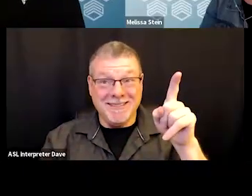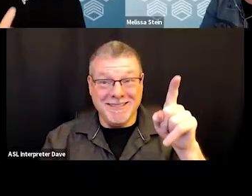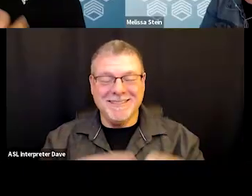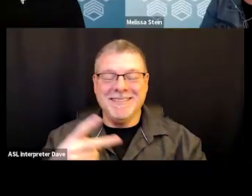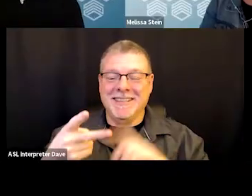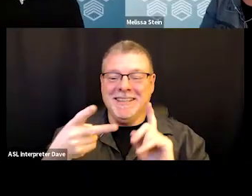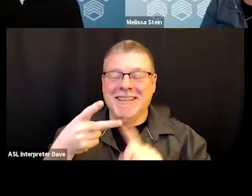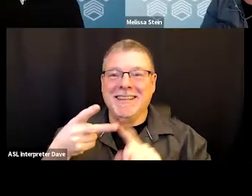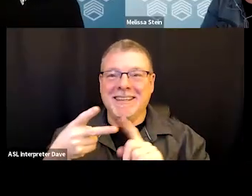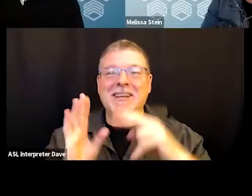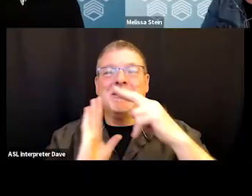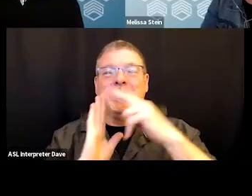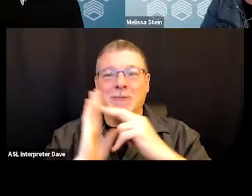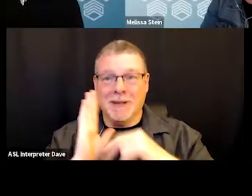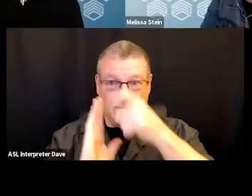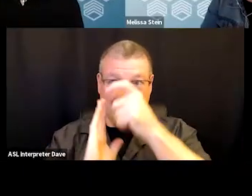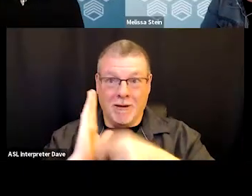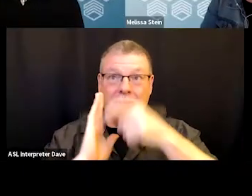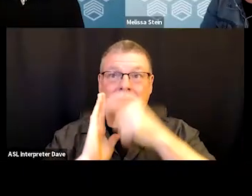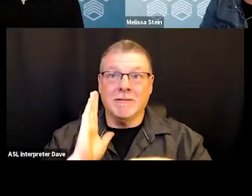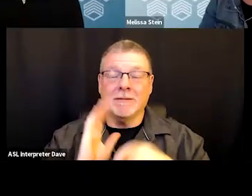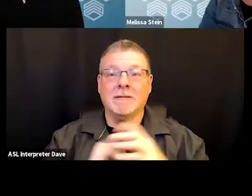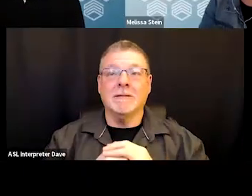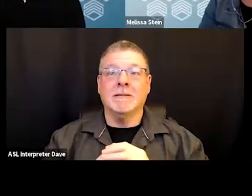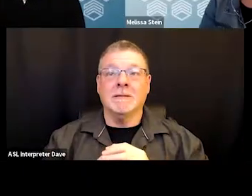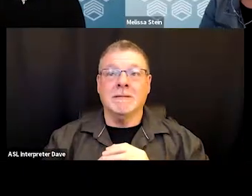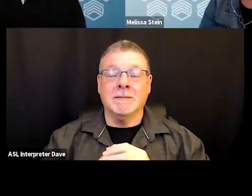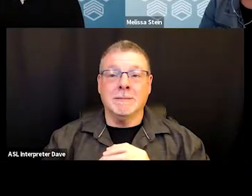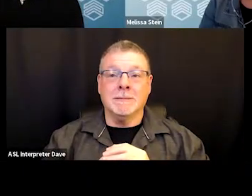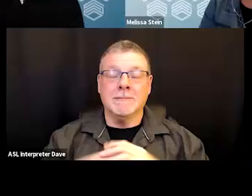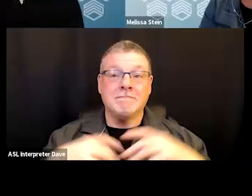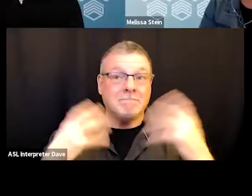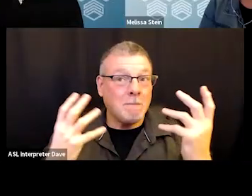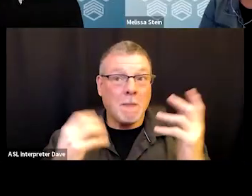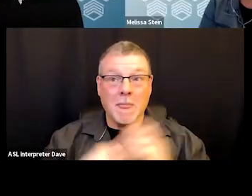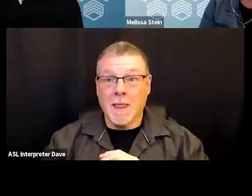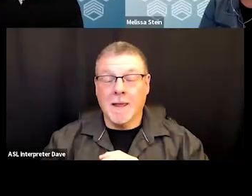I would read those articles. And then, you know,